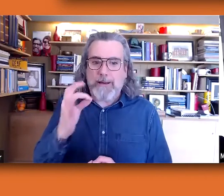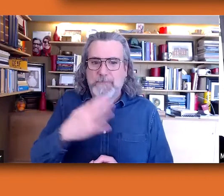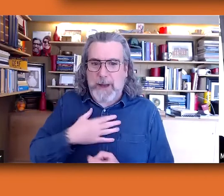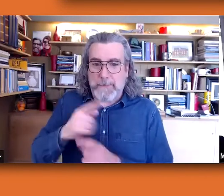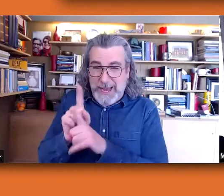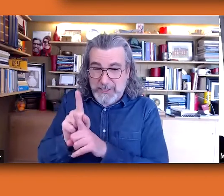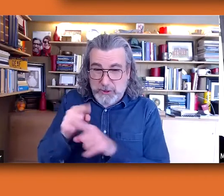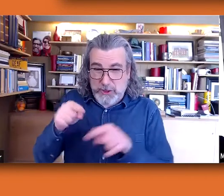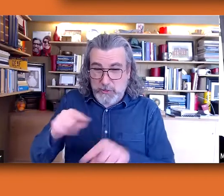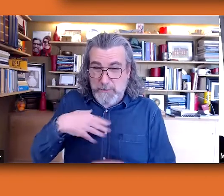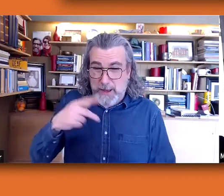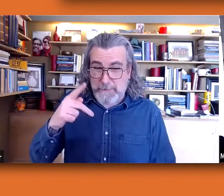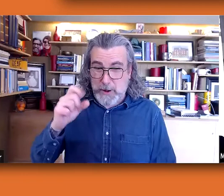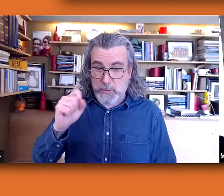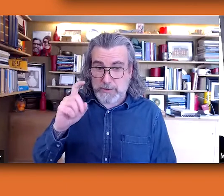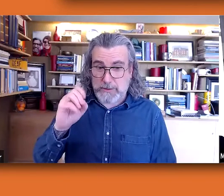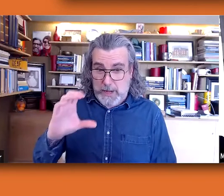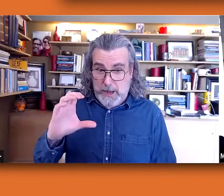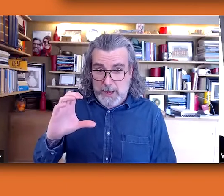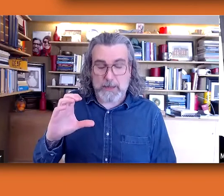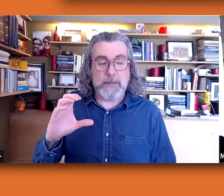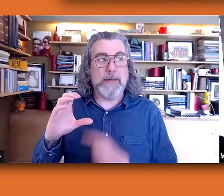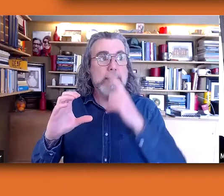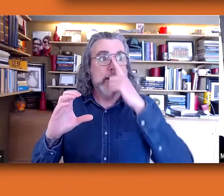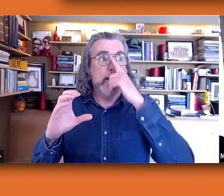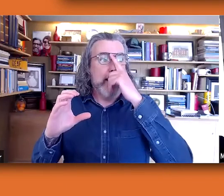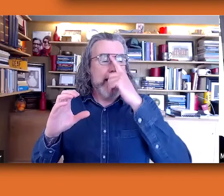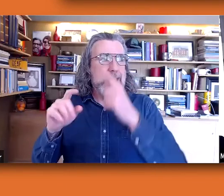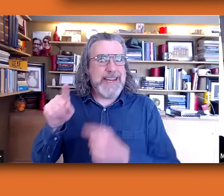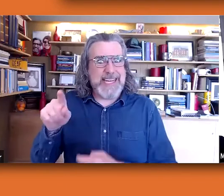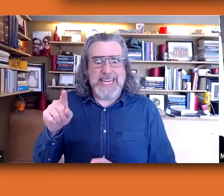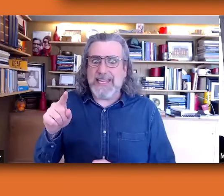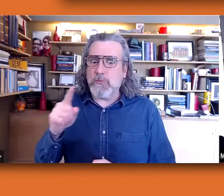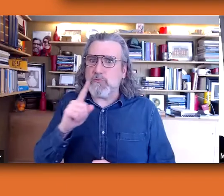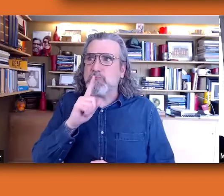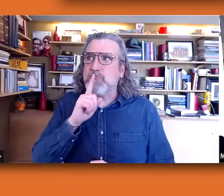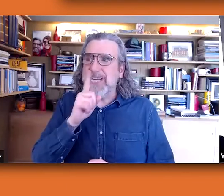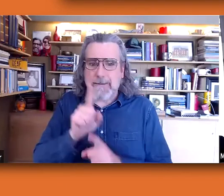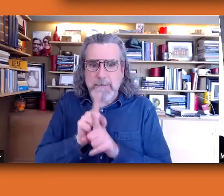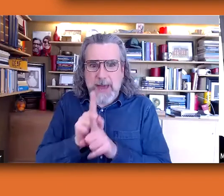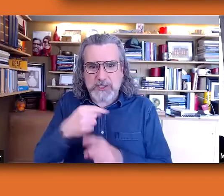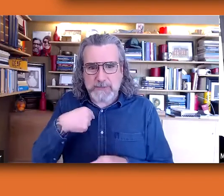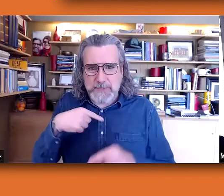He was one of my mentors during my postdoc, and he also